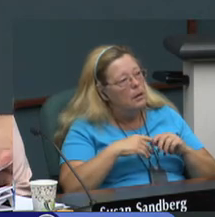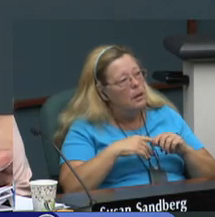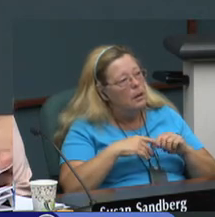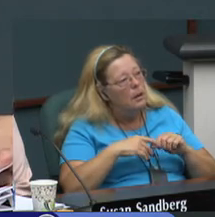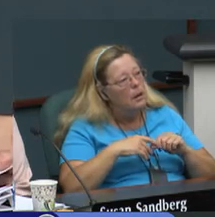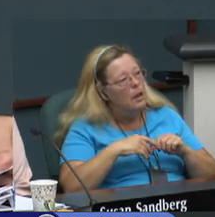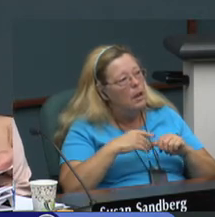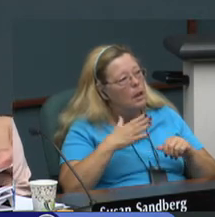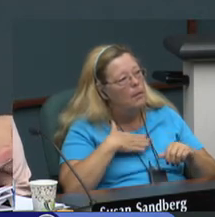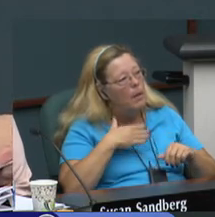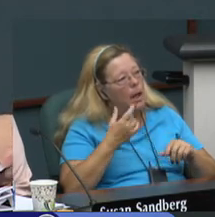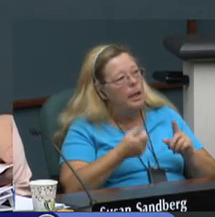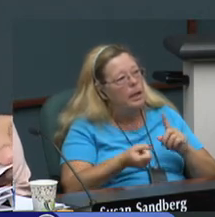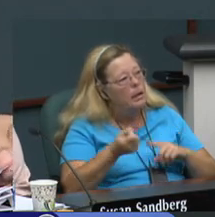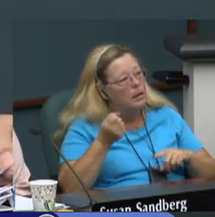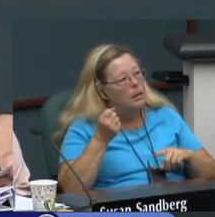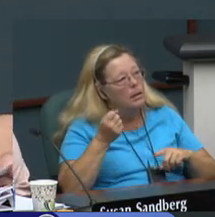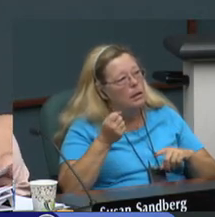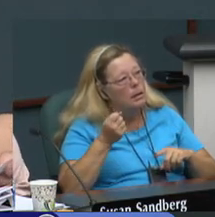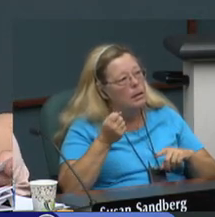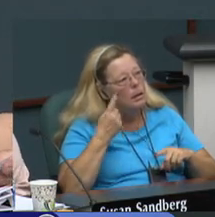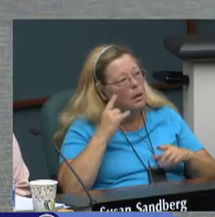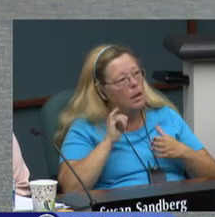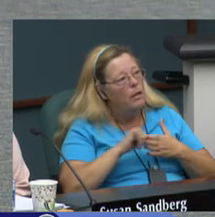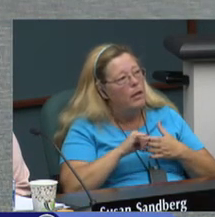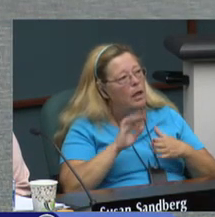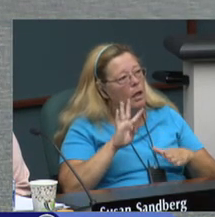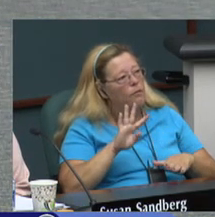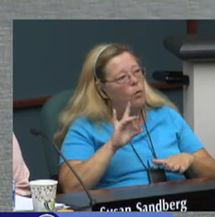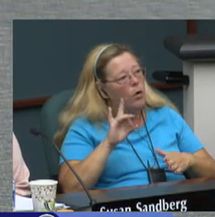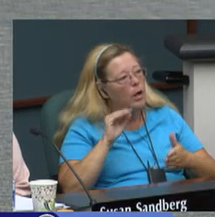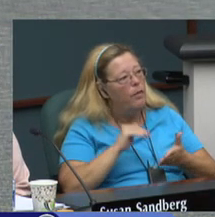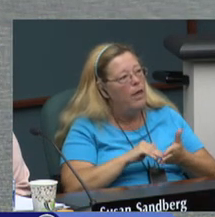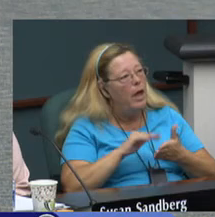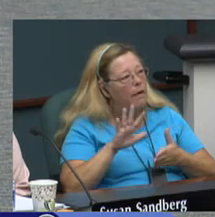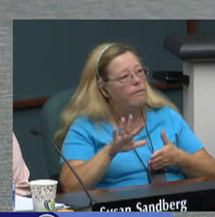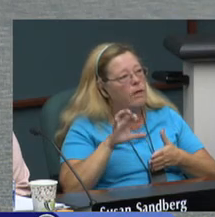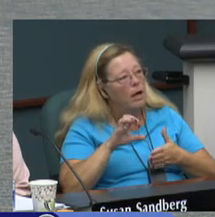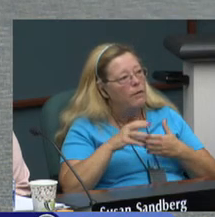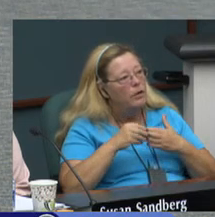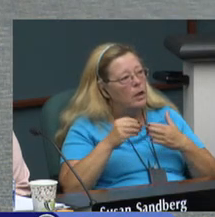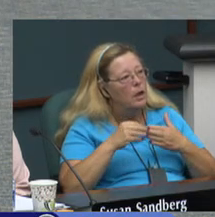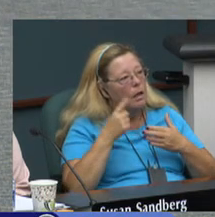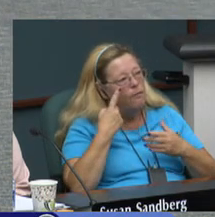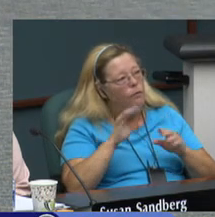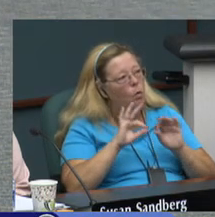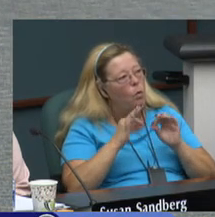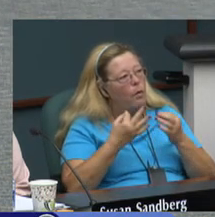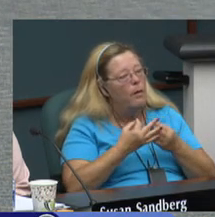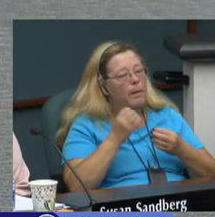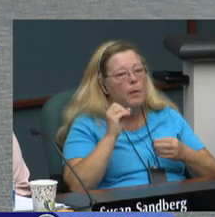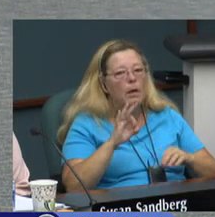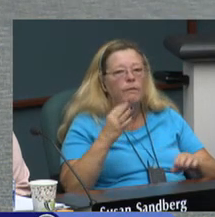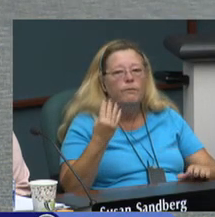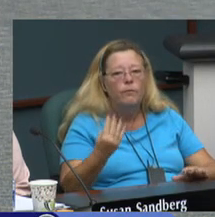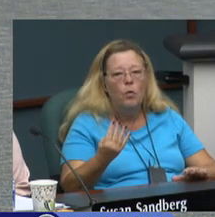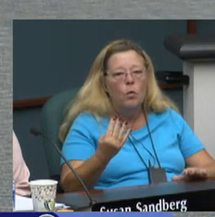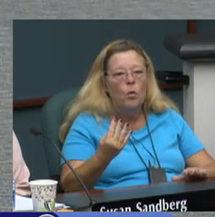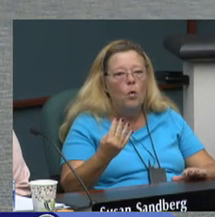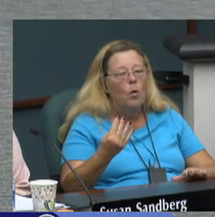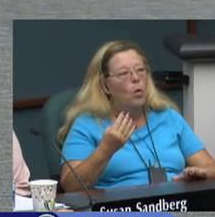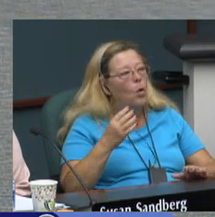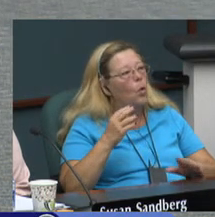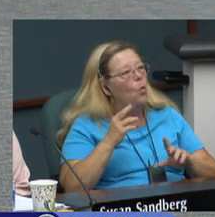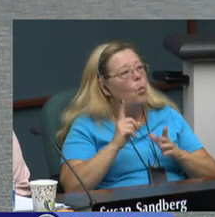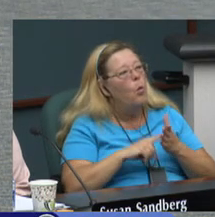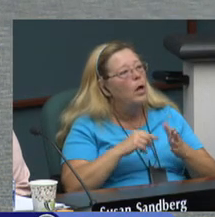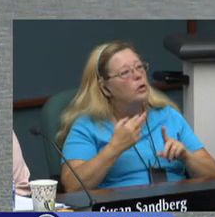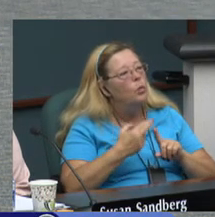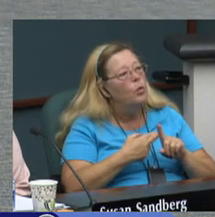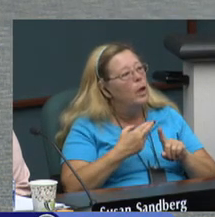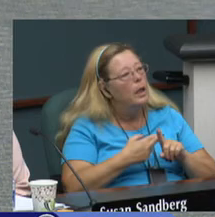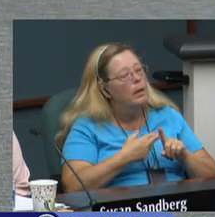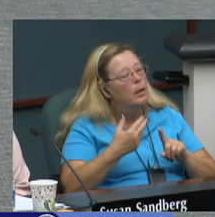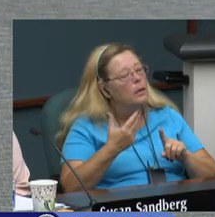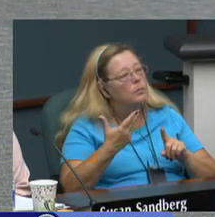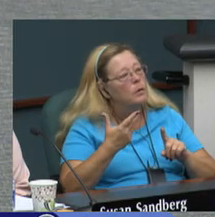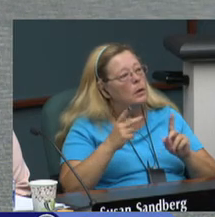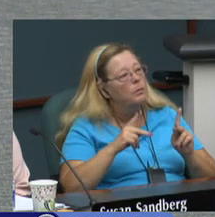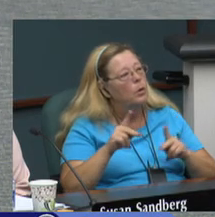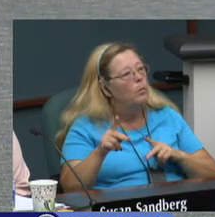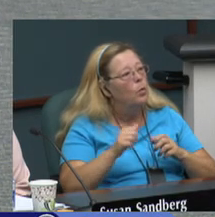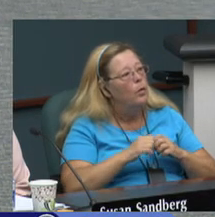my understanding is that it's $48,500 for a family of four I don't I don't